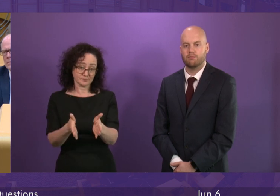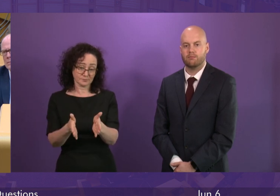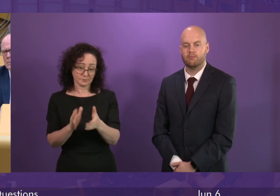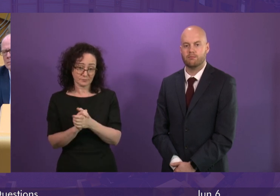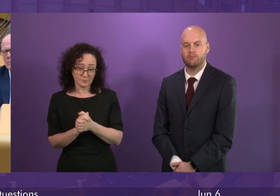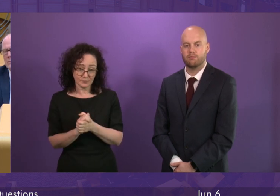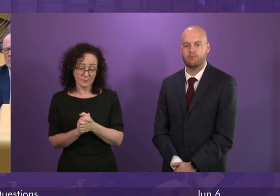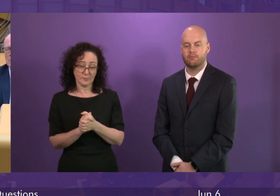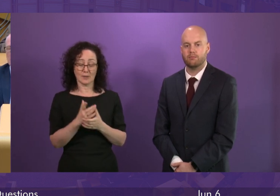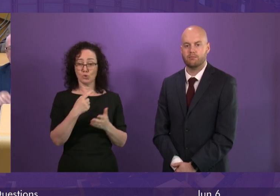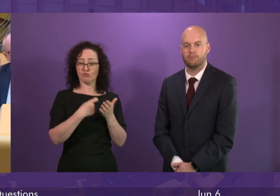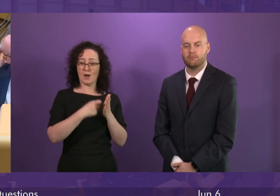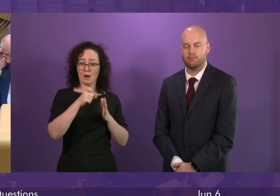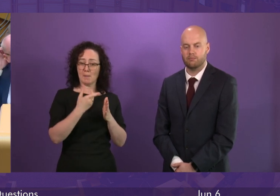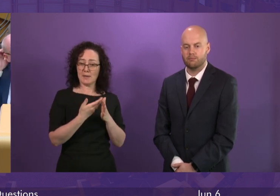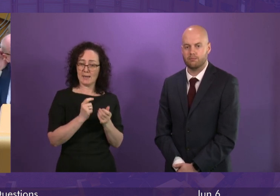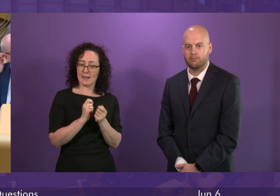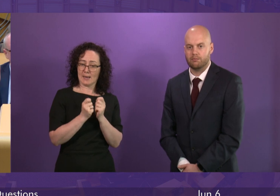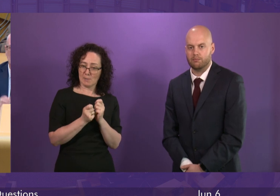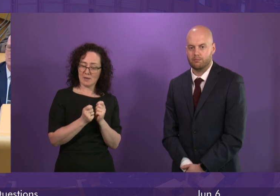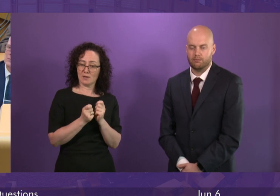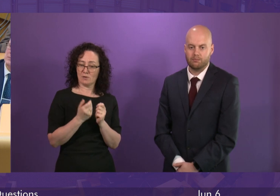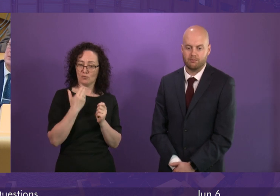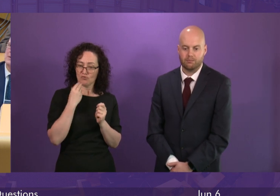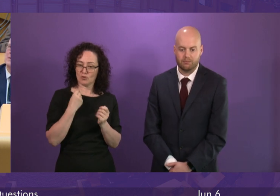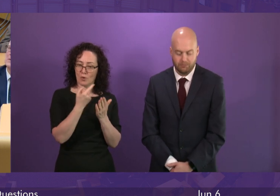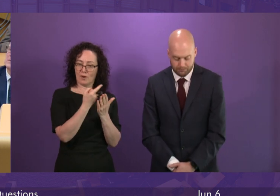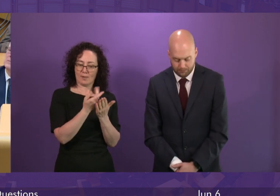lodged amendments to the Climate Change (Emissions Reduction Targets) (Scotland) Bill to ensure